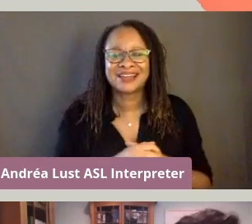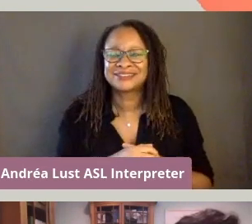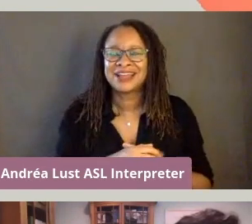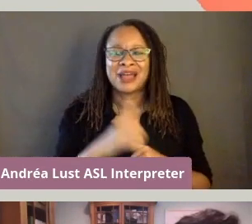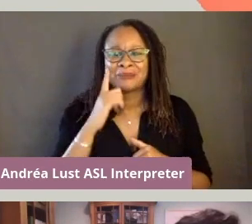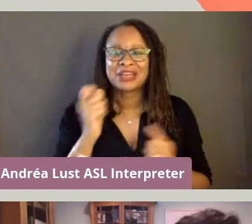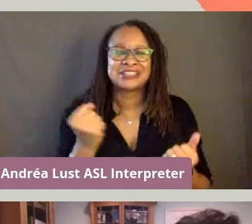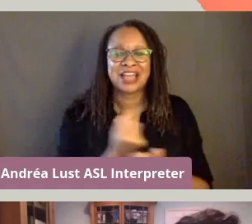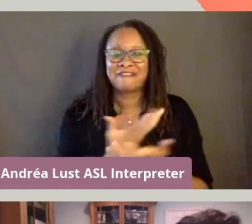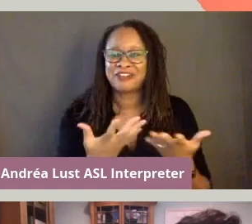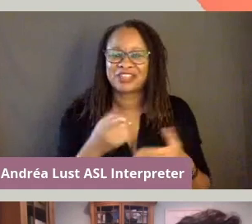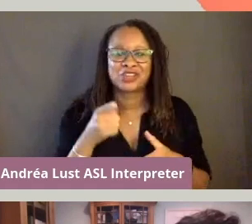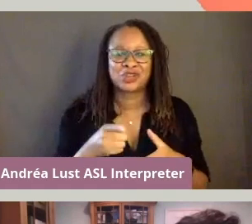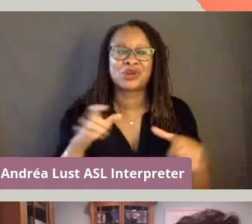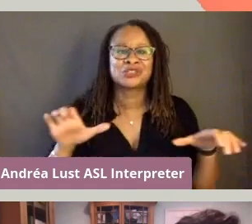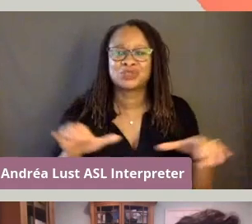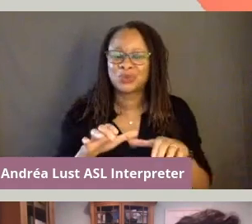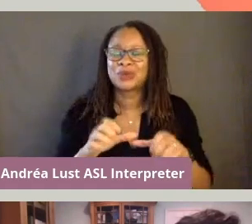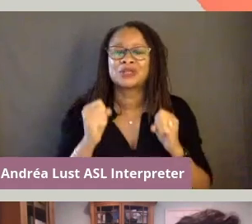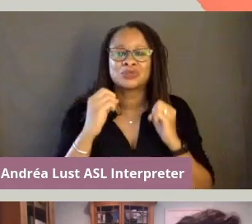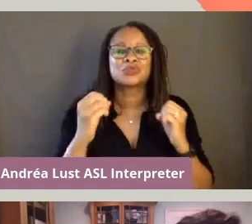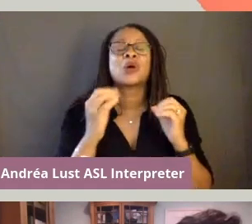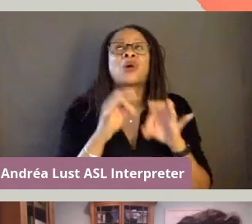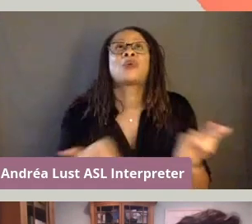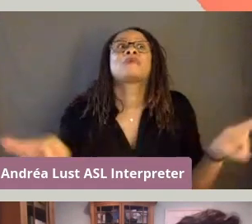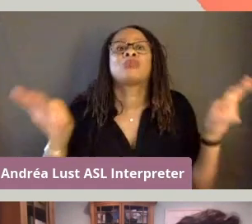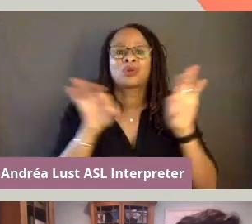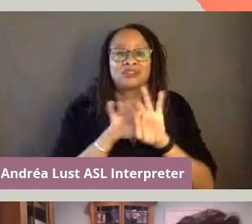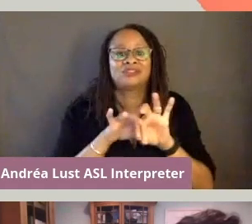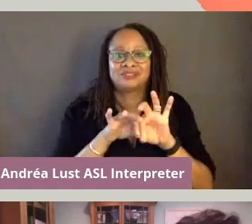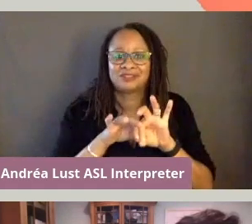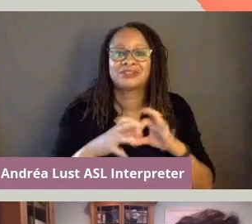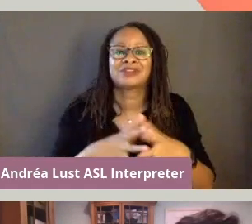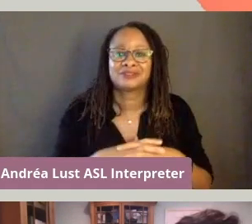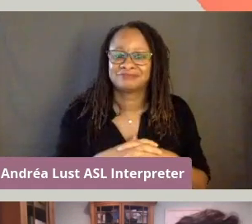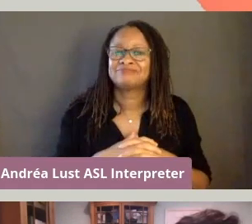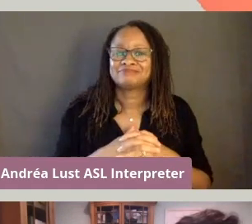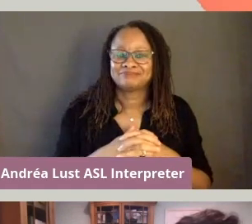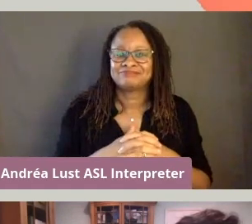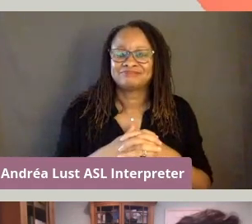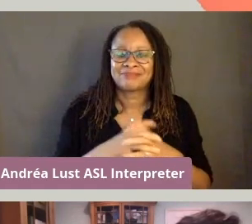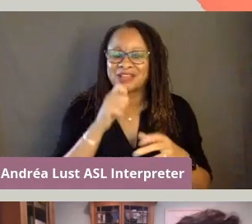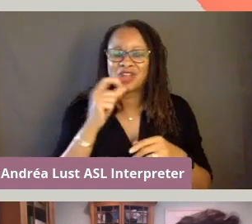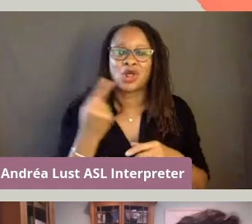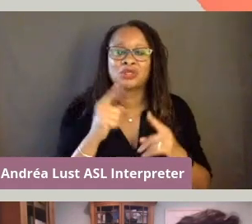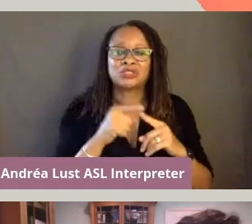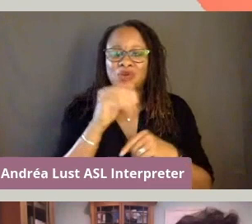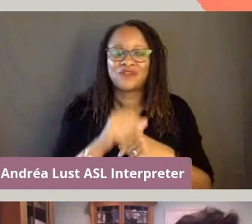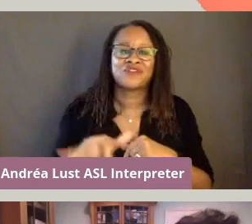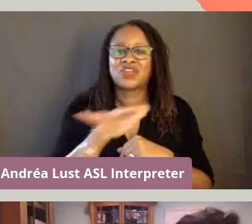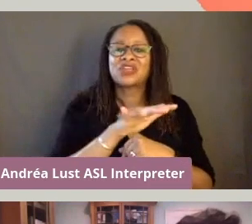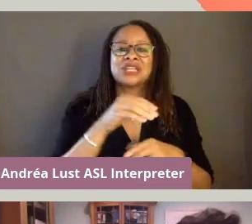that you are doing is so important, not just to the field, but in the work that you do.